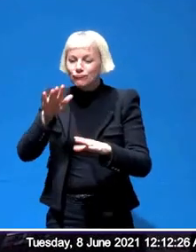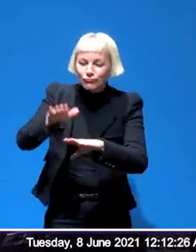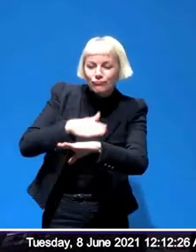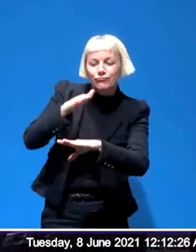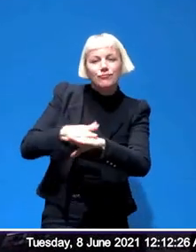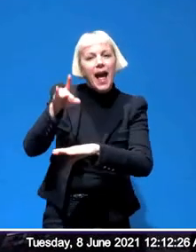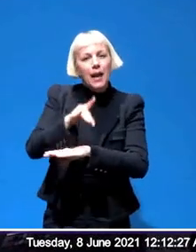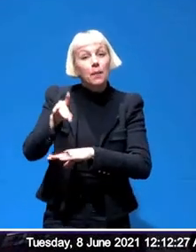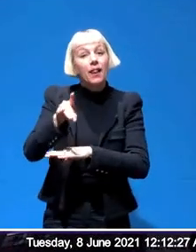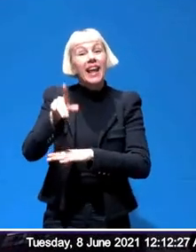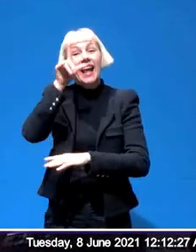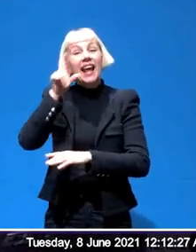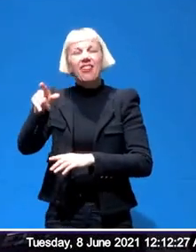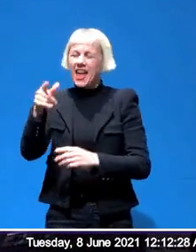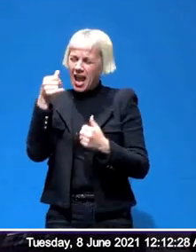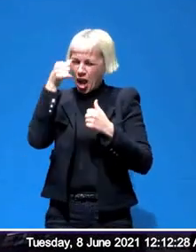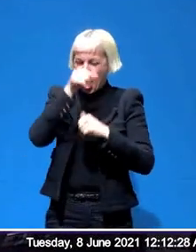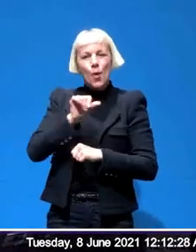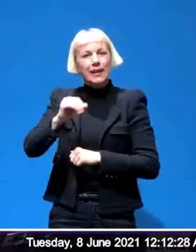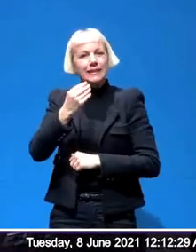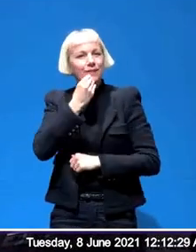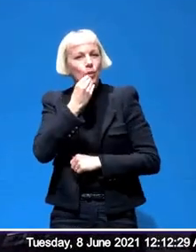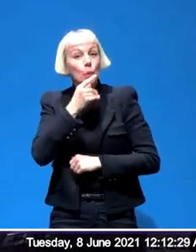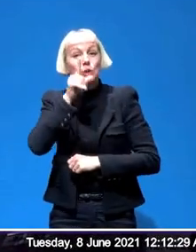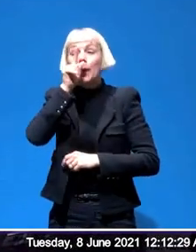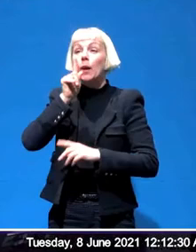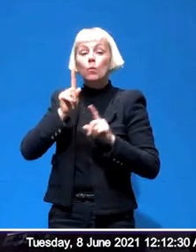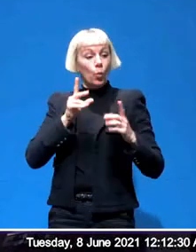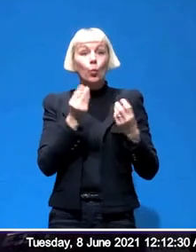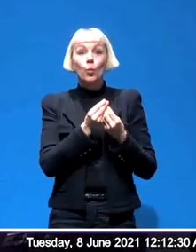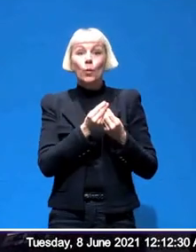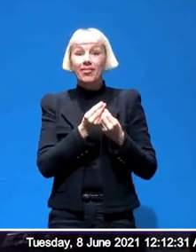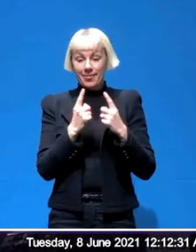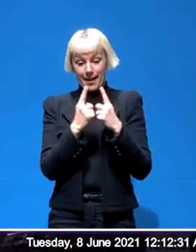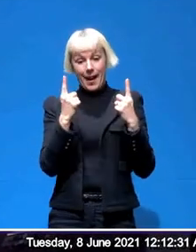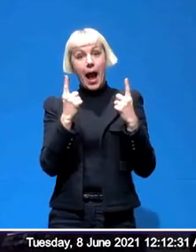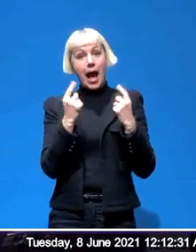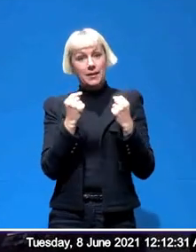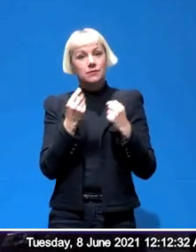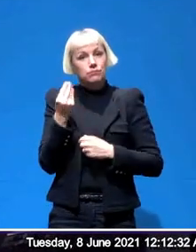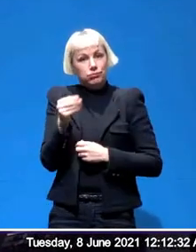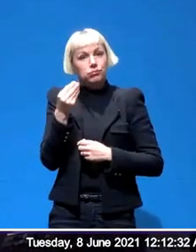up to the Cleland Wildlife Park counter with his card, with his debit card, and